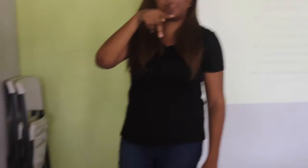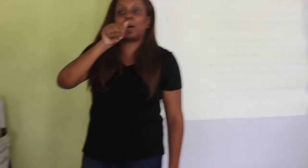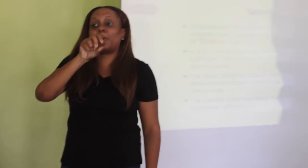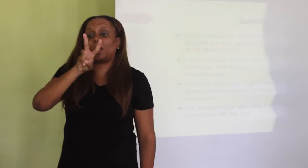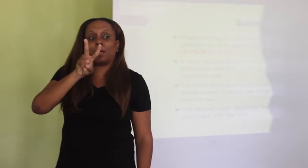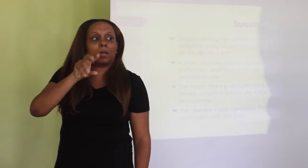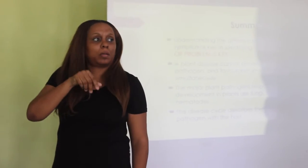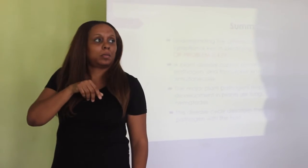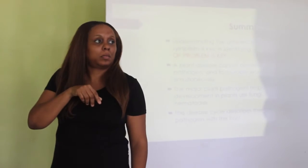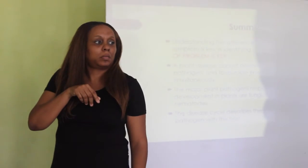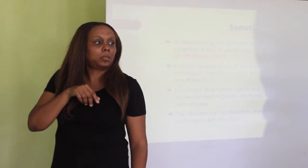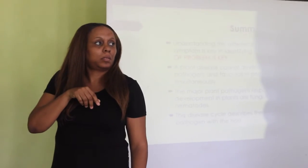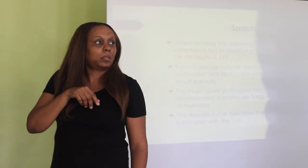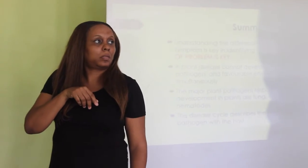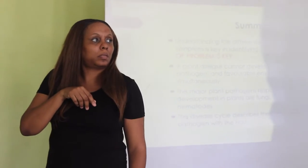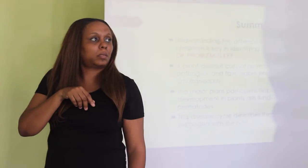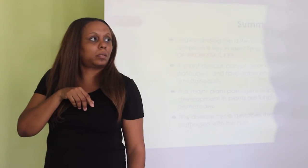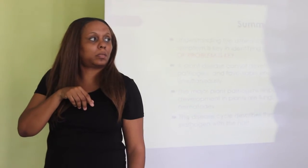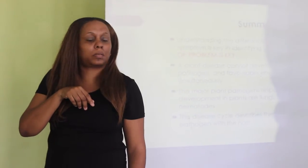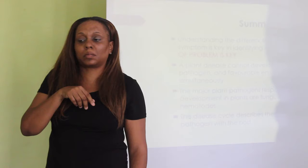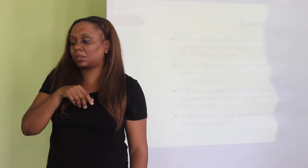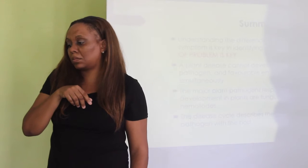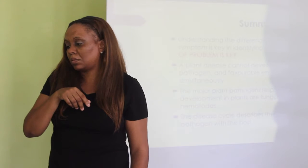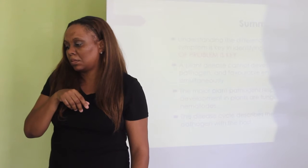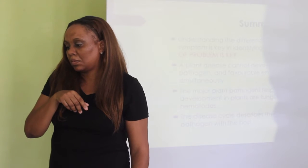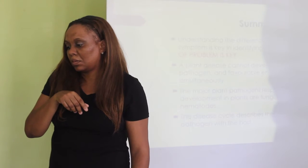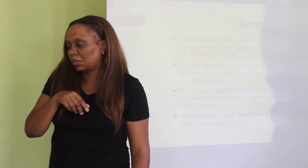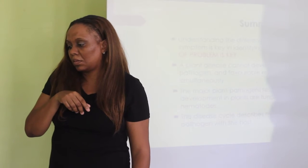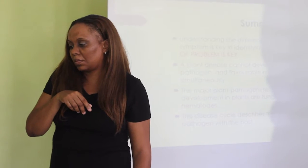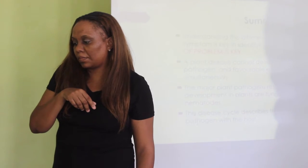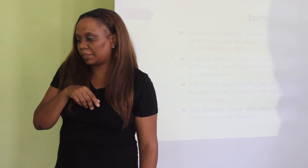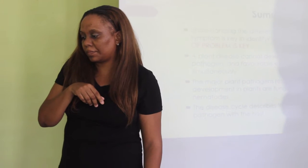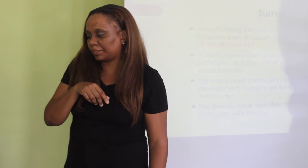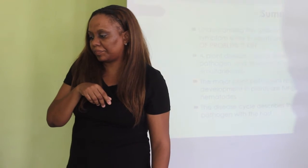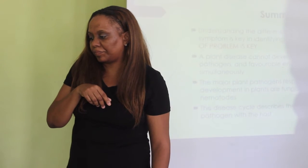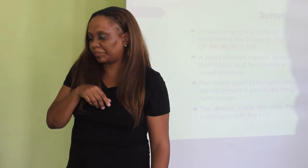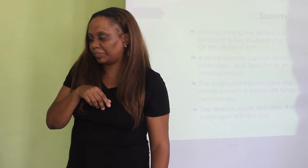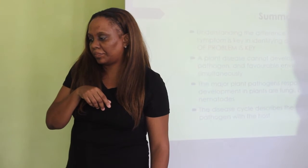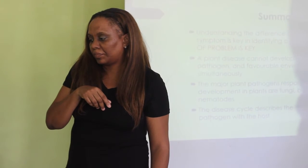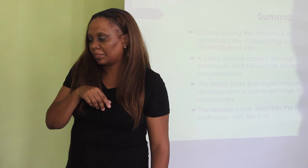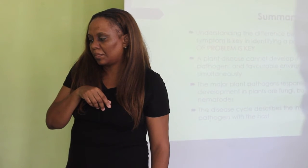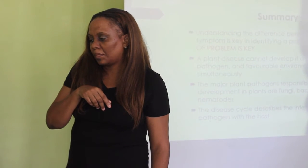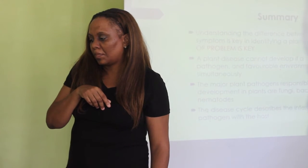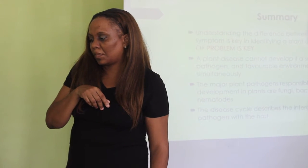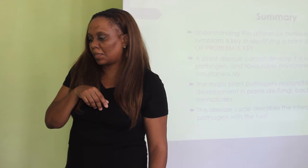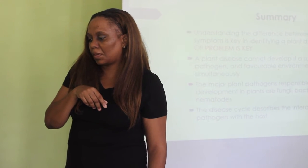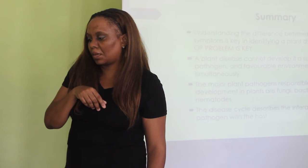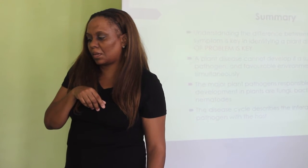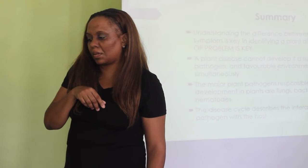can see the sign that we will see on the top of the plant at the top of the flower where